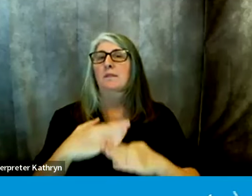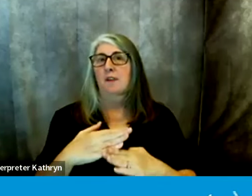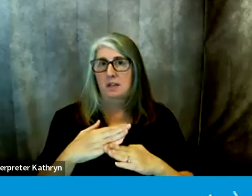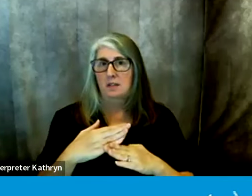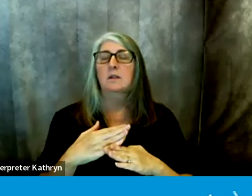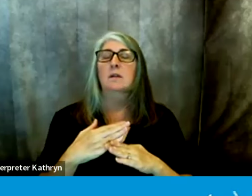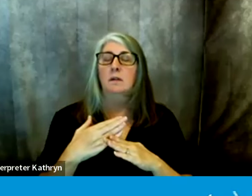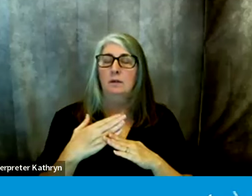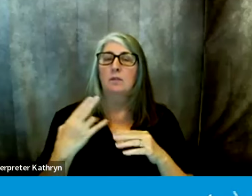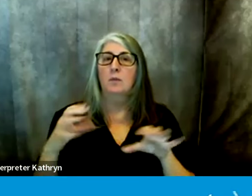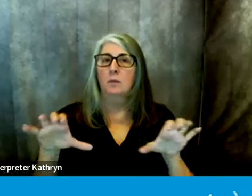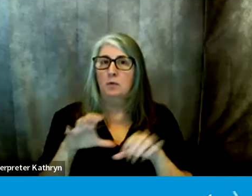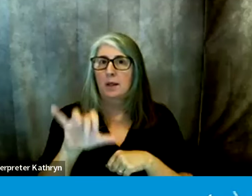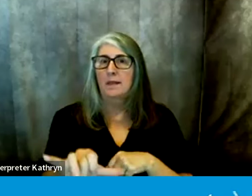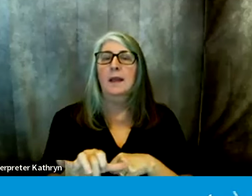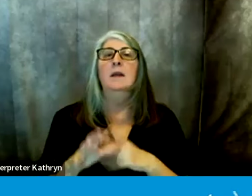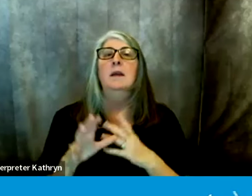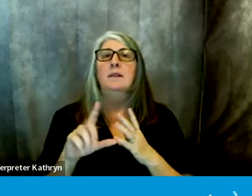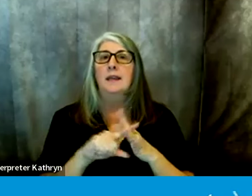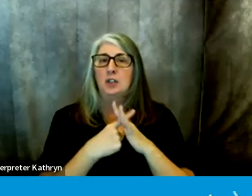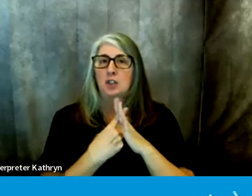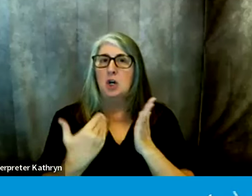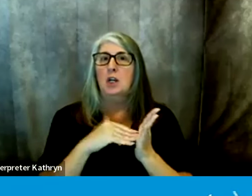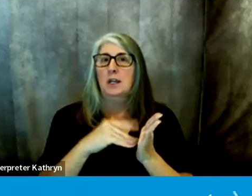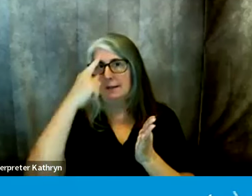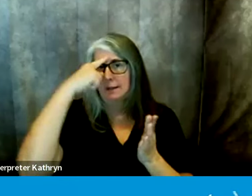They will be able to restore some sensation, restore some volitional voiding eventually,